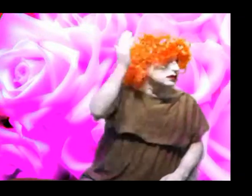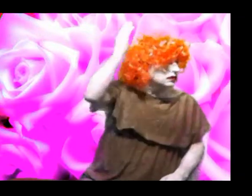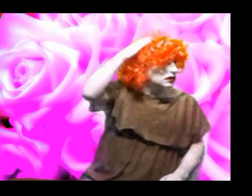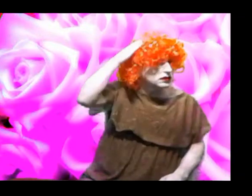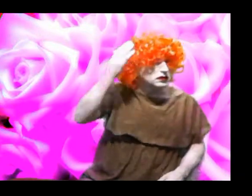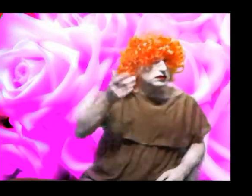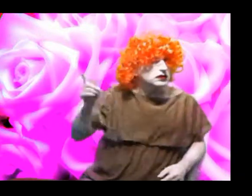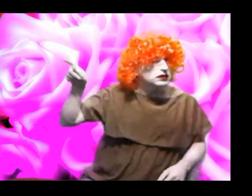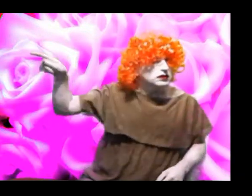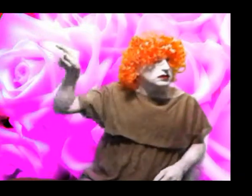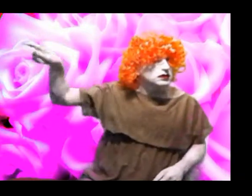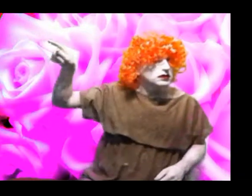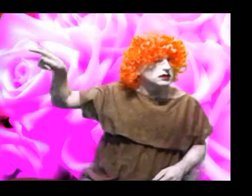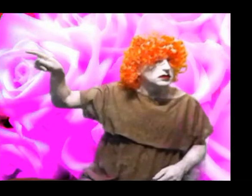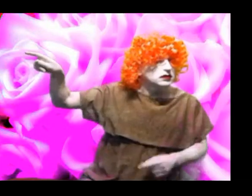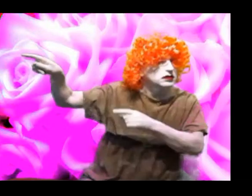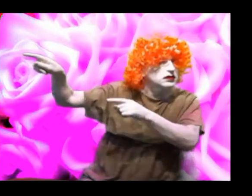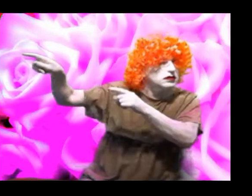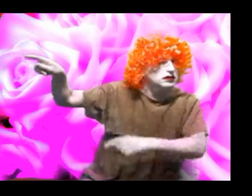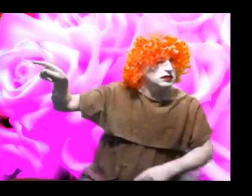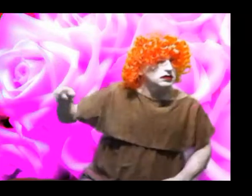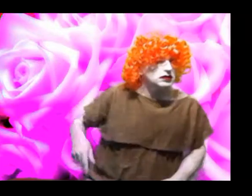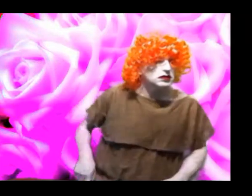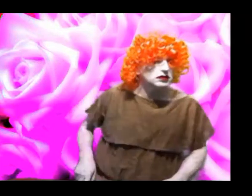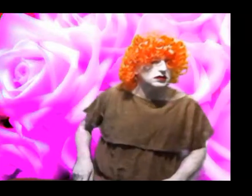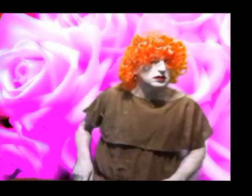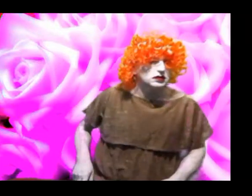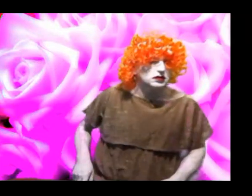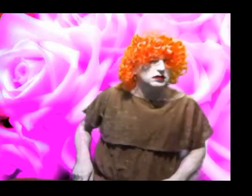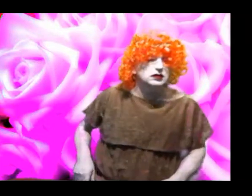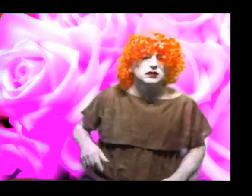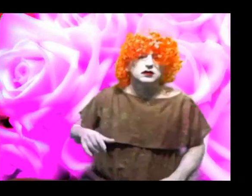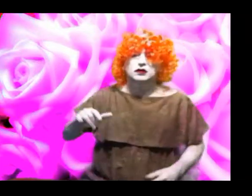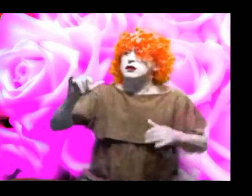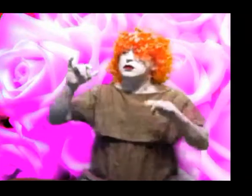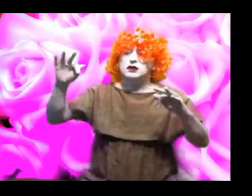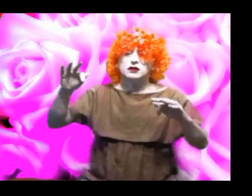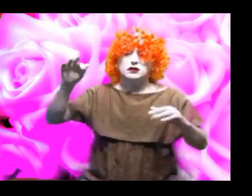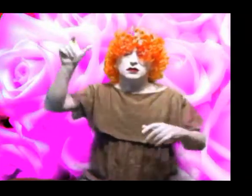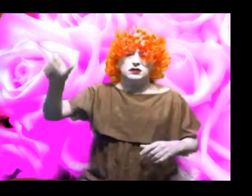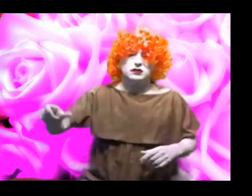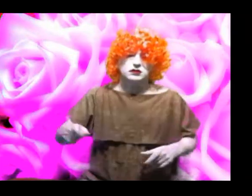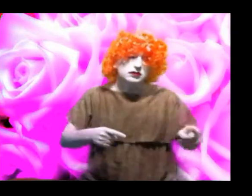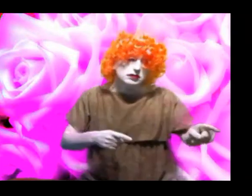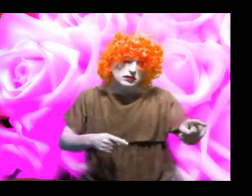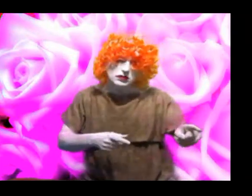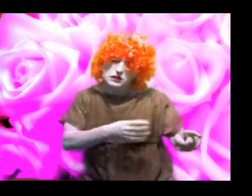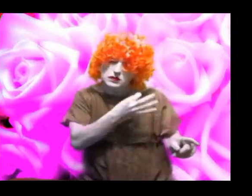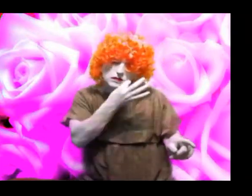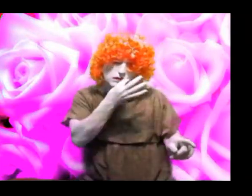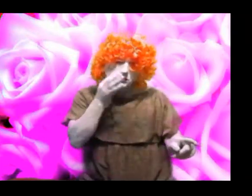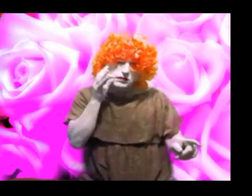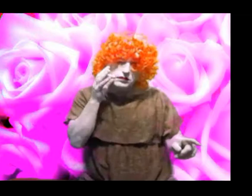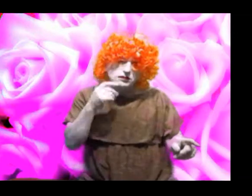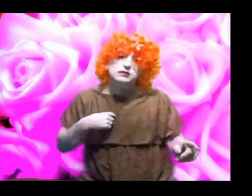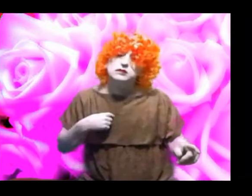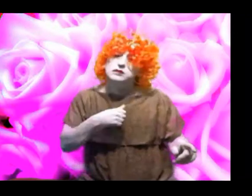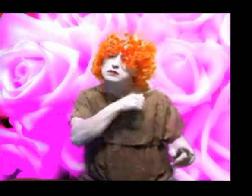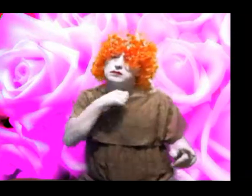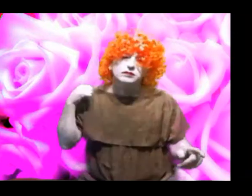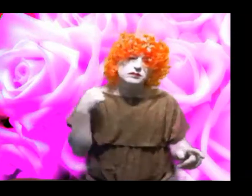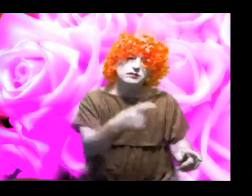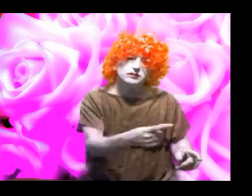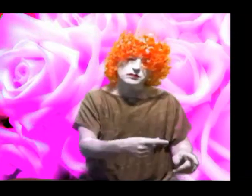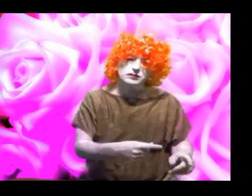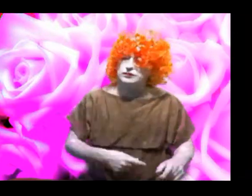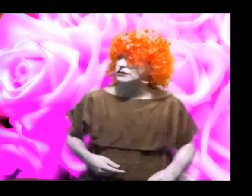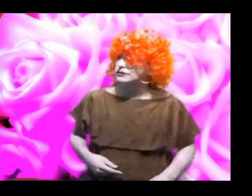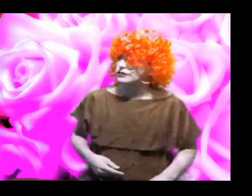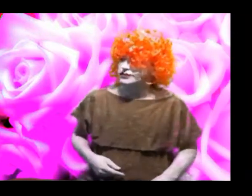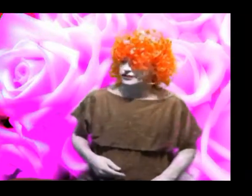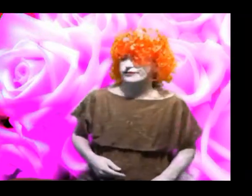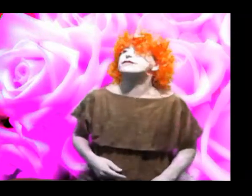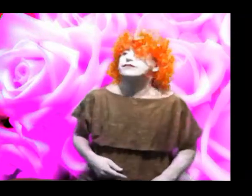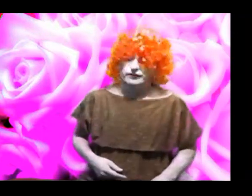if the demon tells you not to tell and threaten to kill you, ignore them and tell someone you trust anyway.